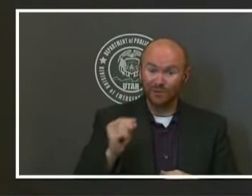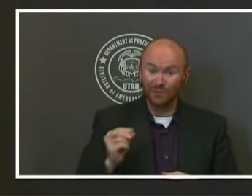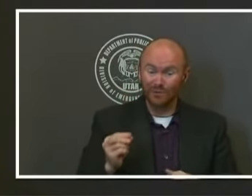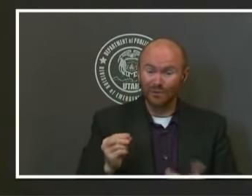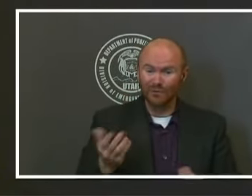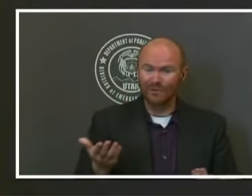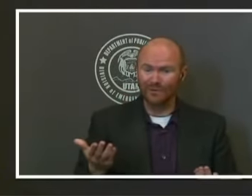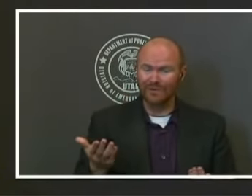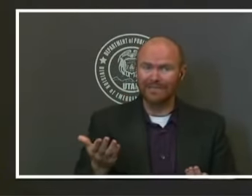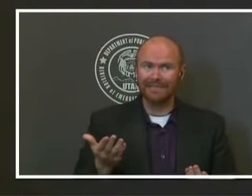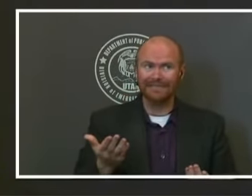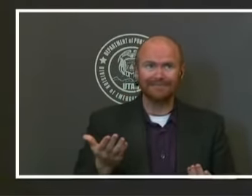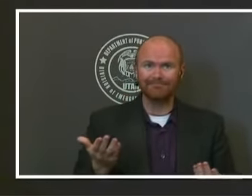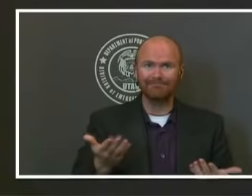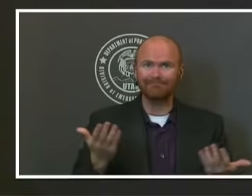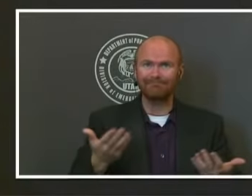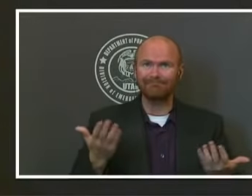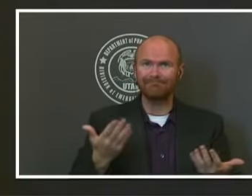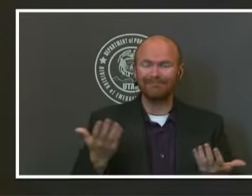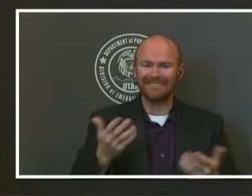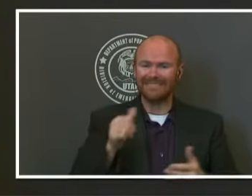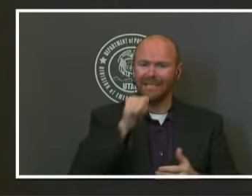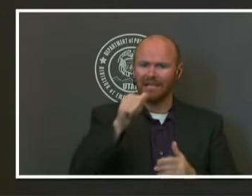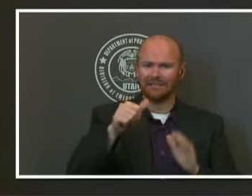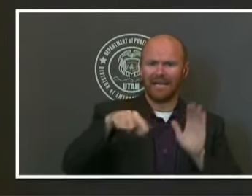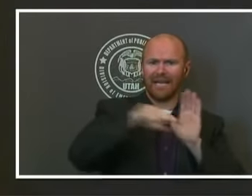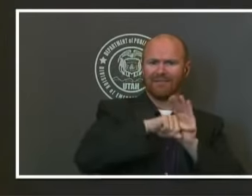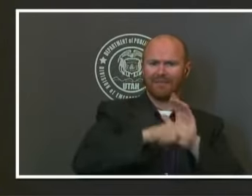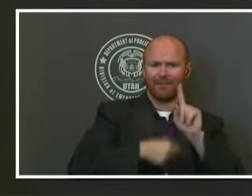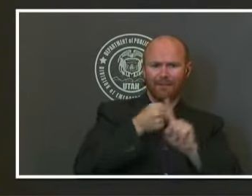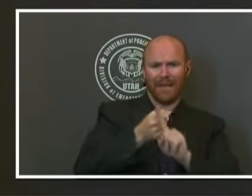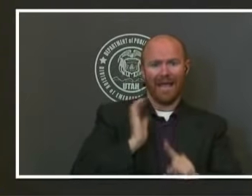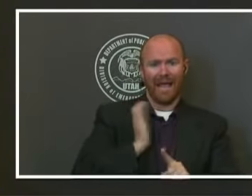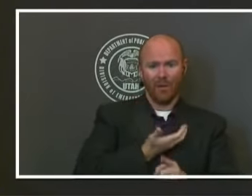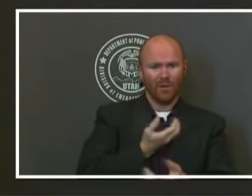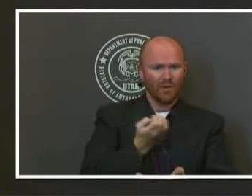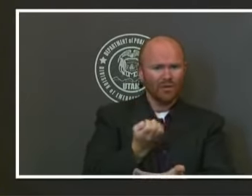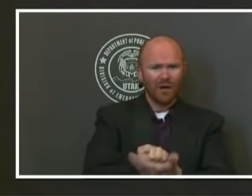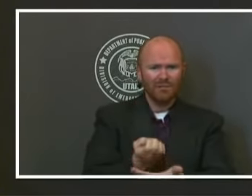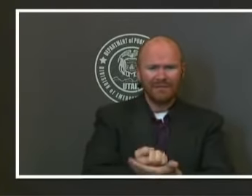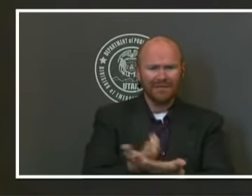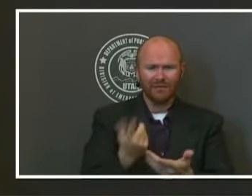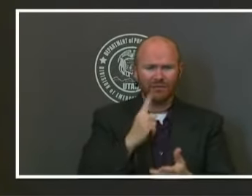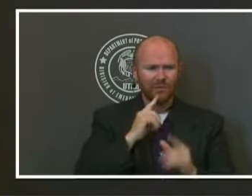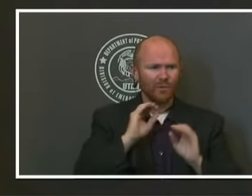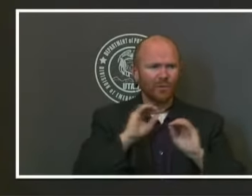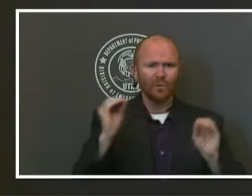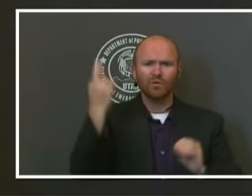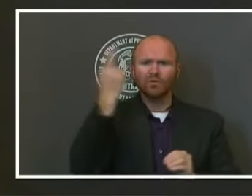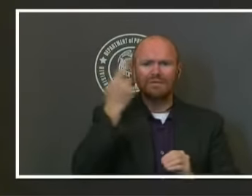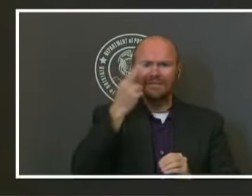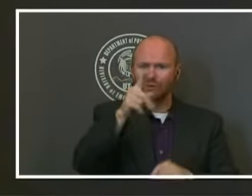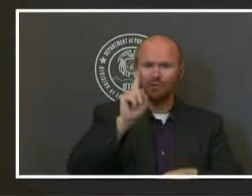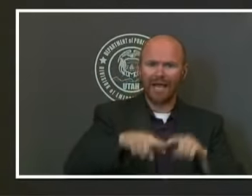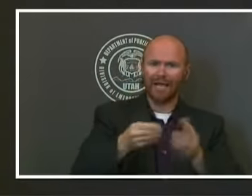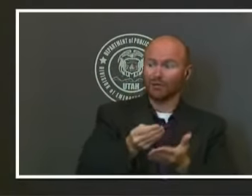and it does not negatively impact you economy